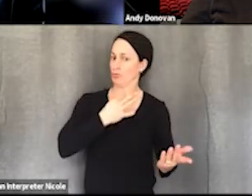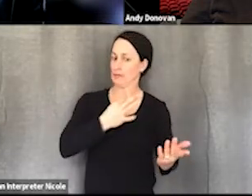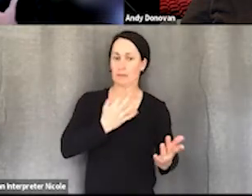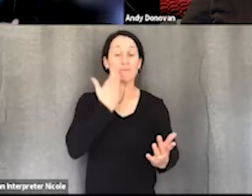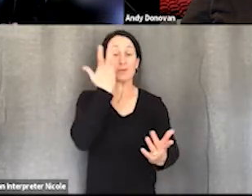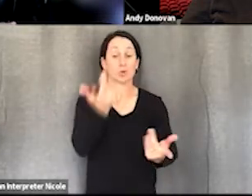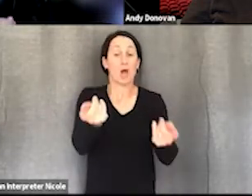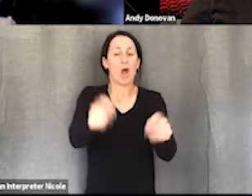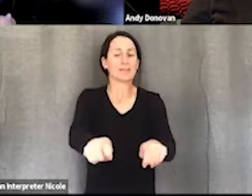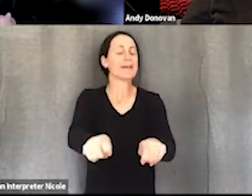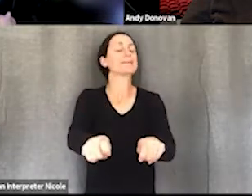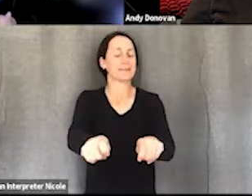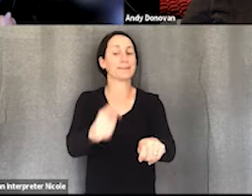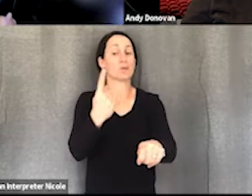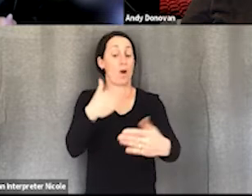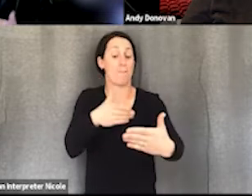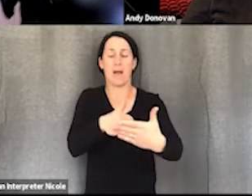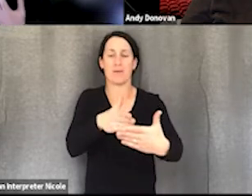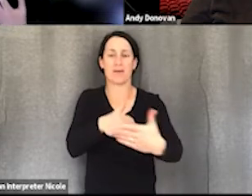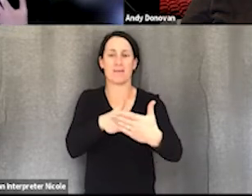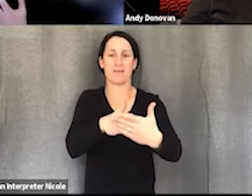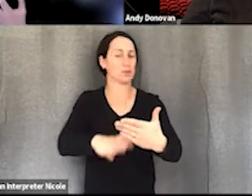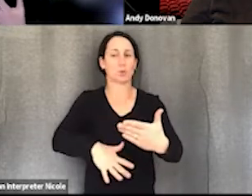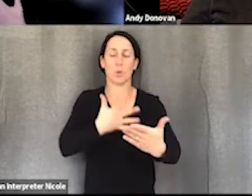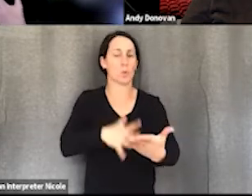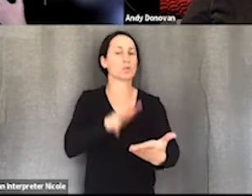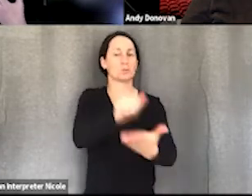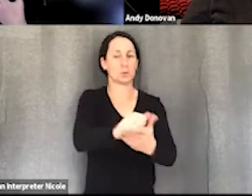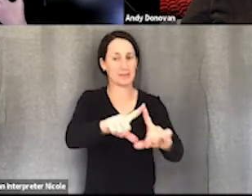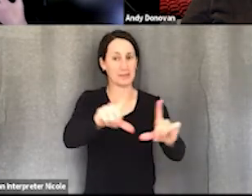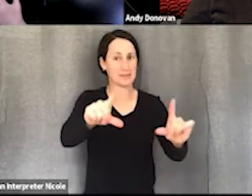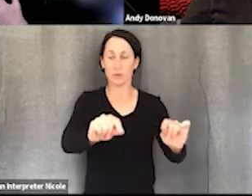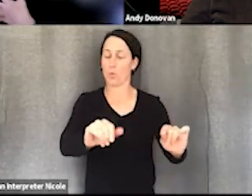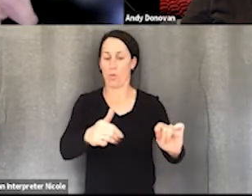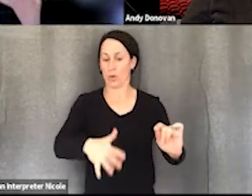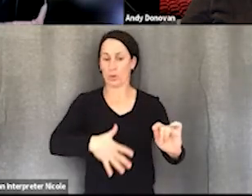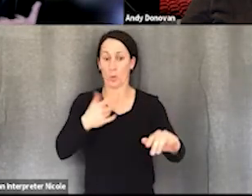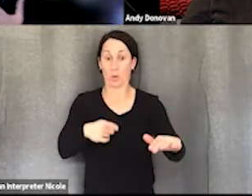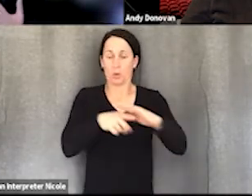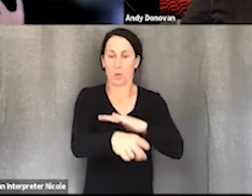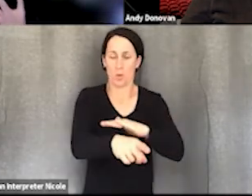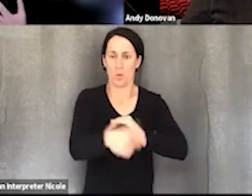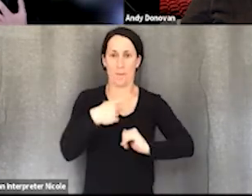the key barrier affecting their attendance in the near future. Obviously, the risk of contracting or